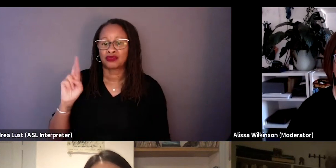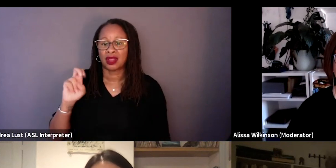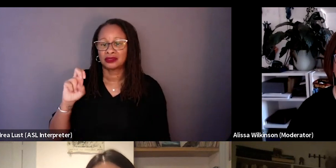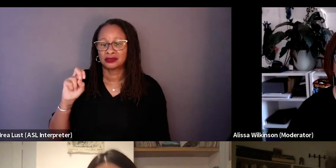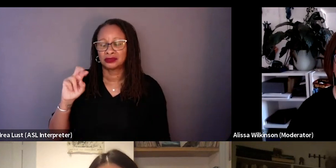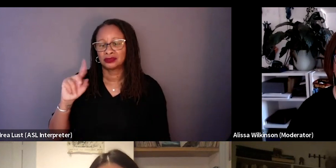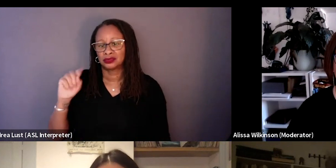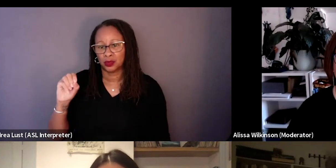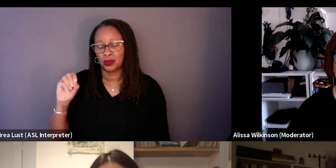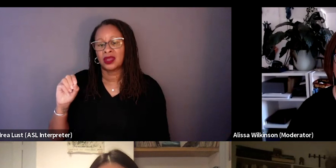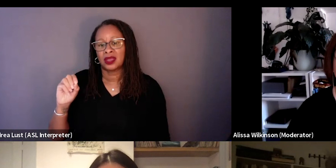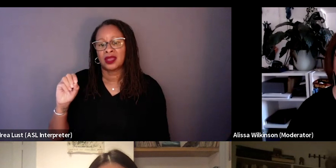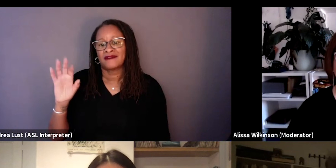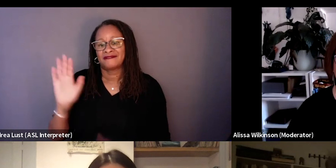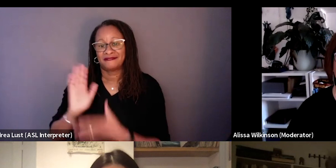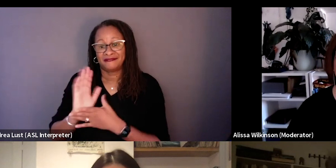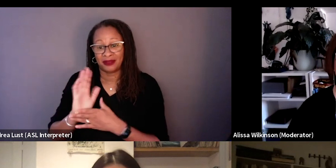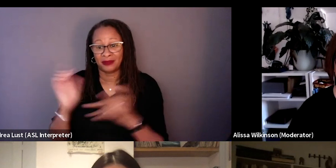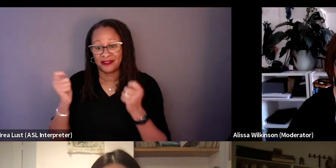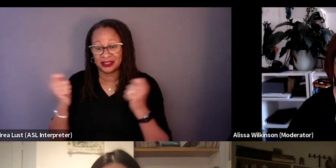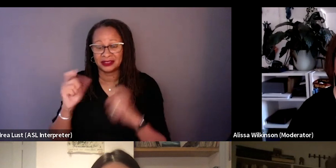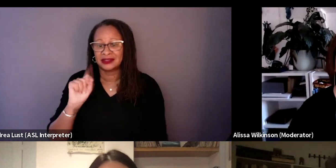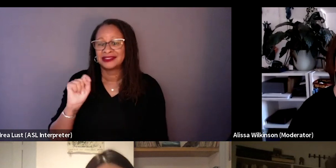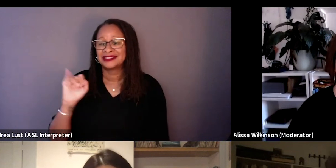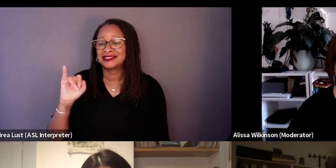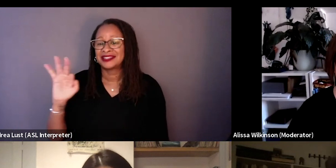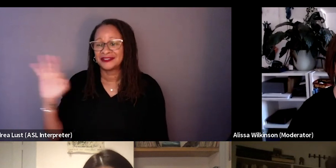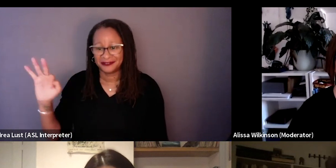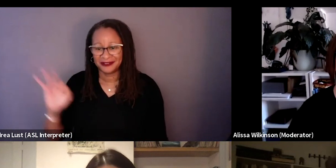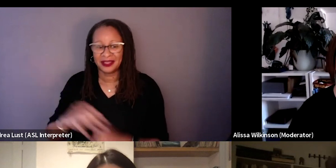one more time in Berlin without me. Marcel was there, before the premier